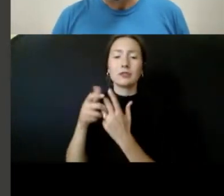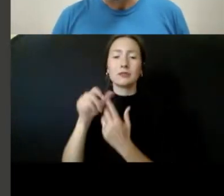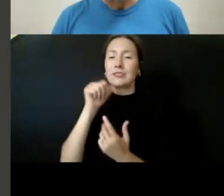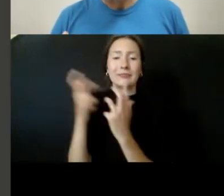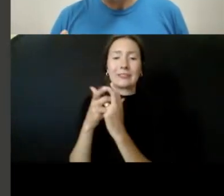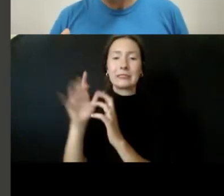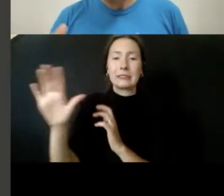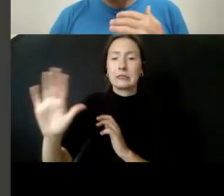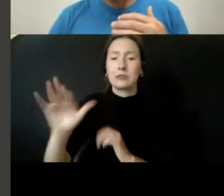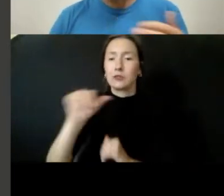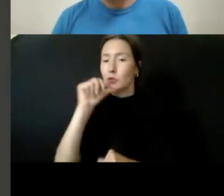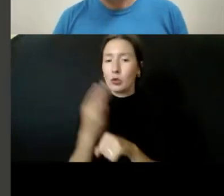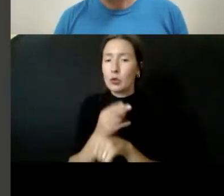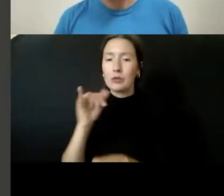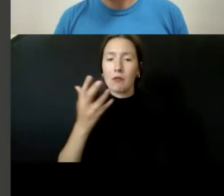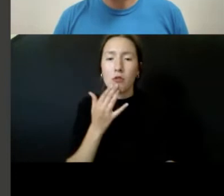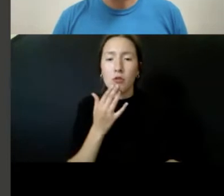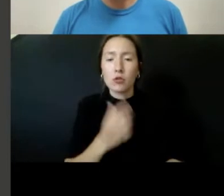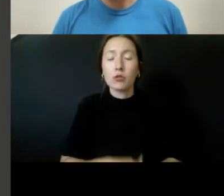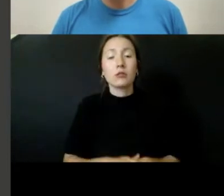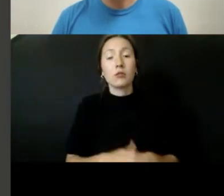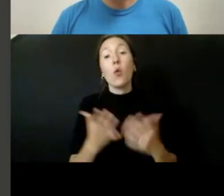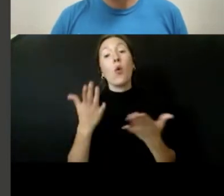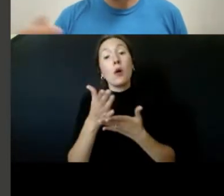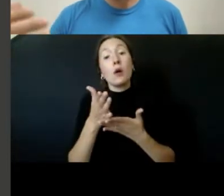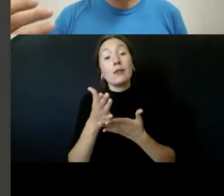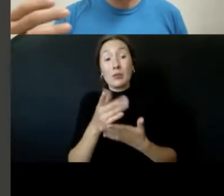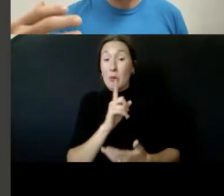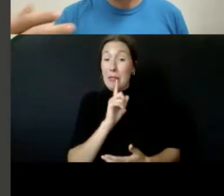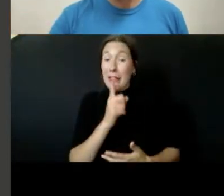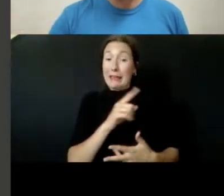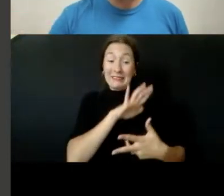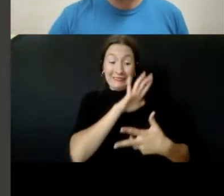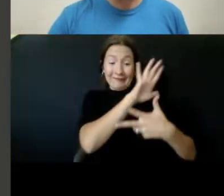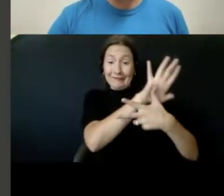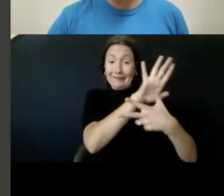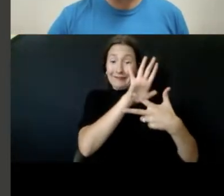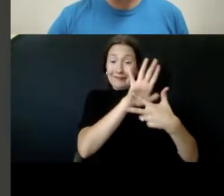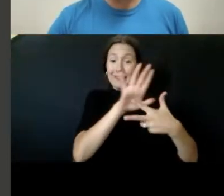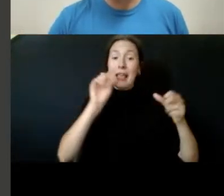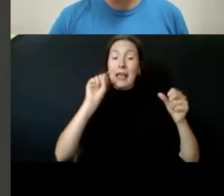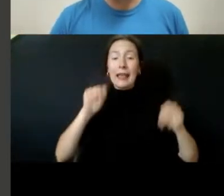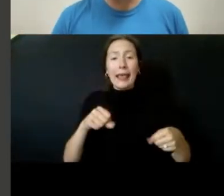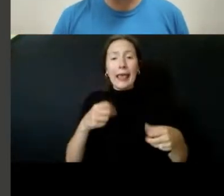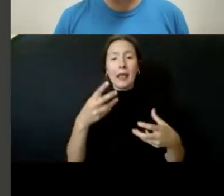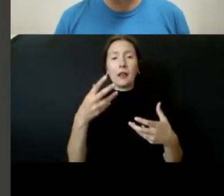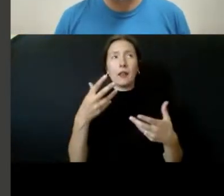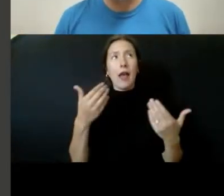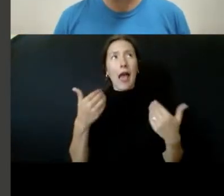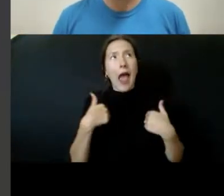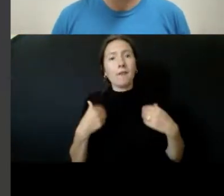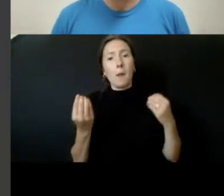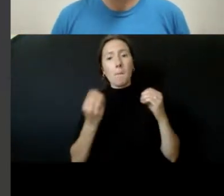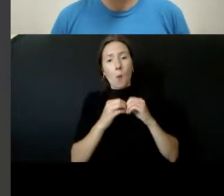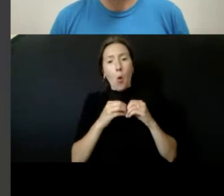to the workflow a lot better than they are uh they are now so push the vendors push the